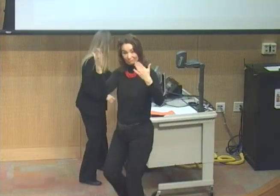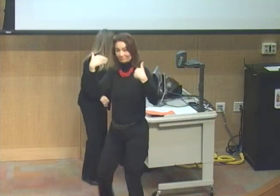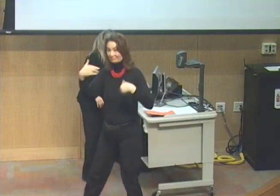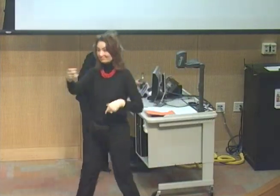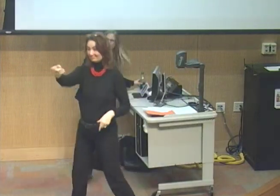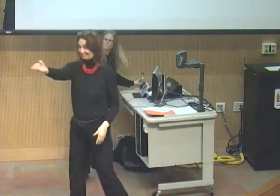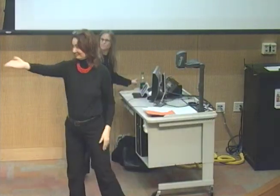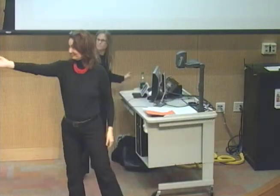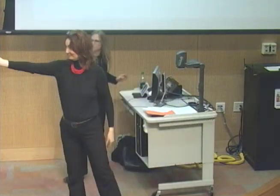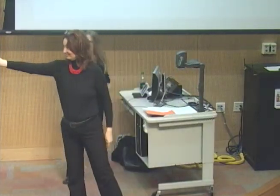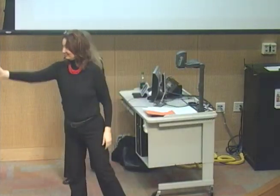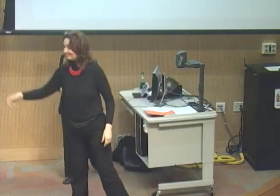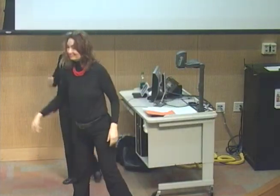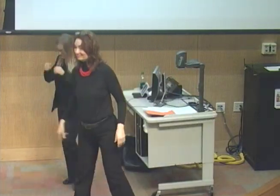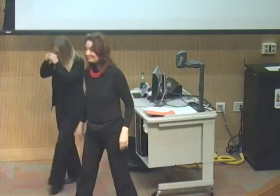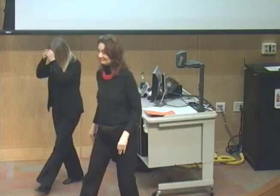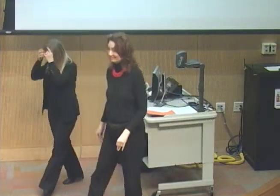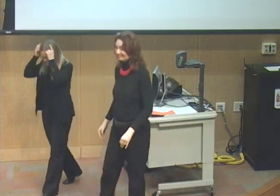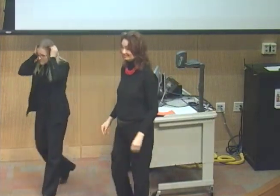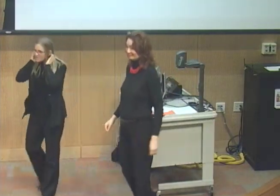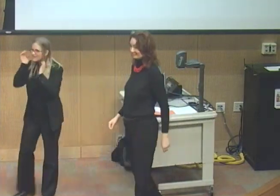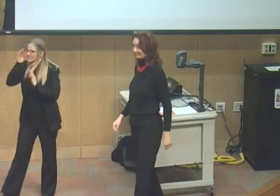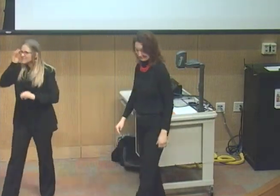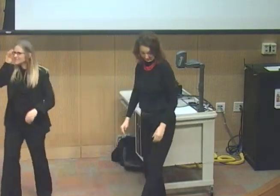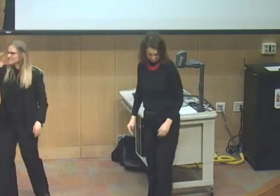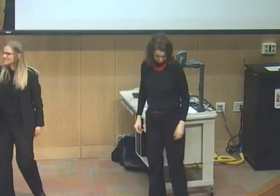Anyone have any questions? Again, please feel free to come to the front.